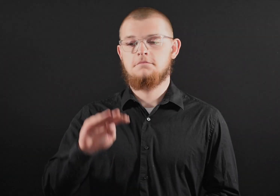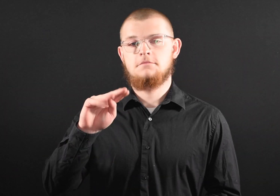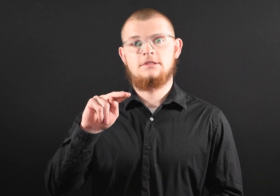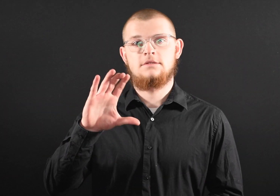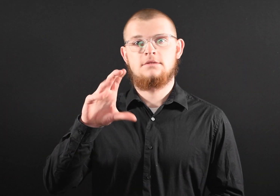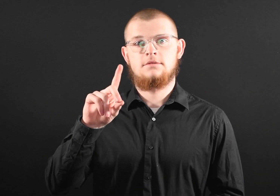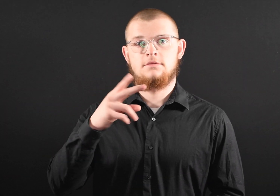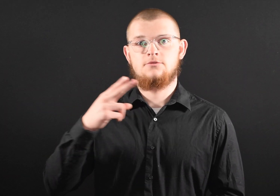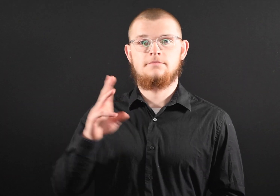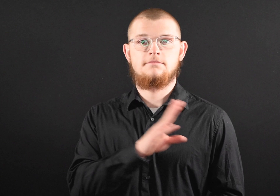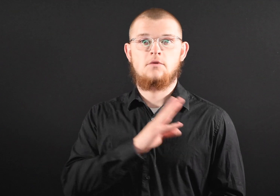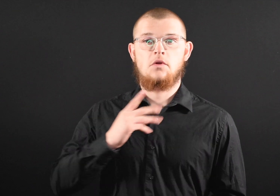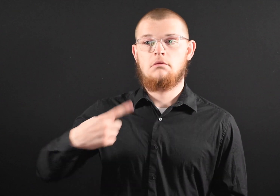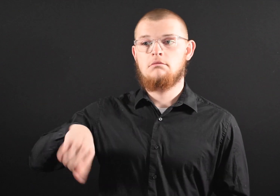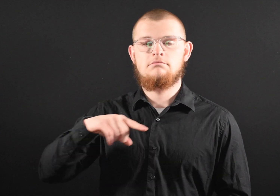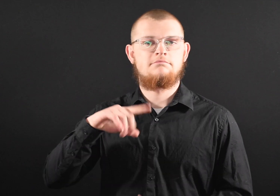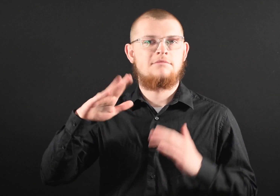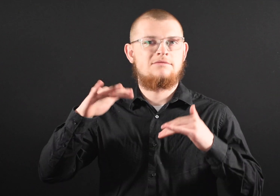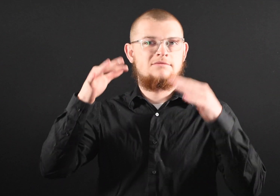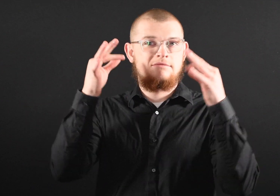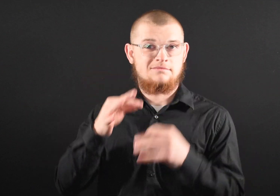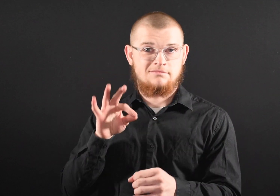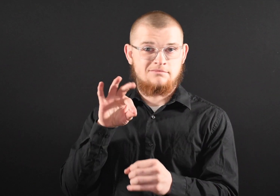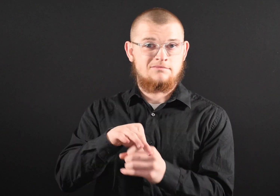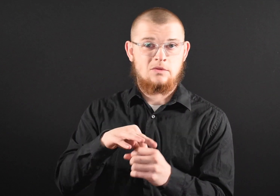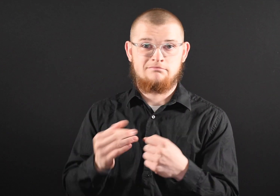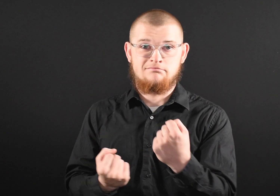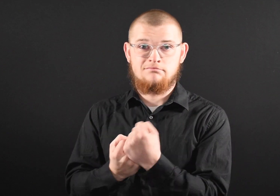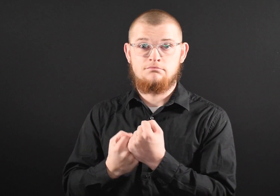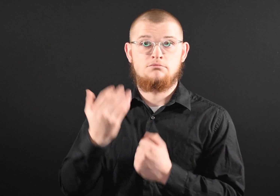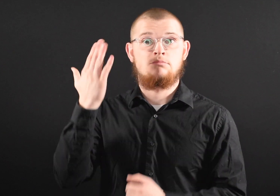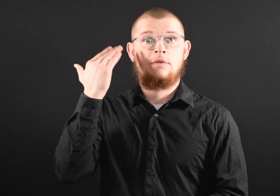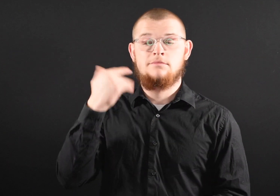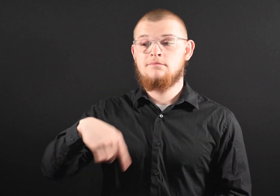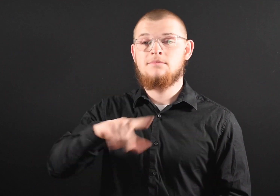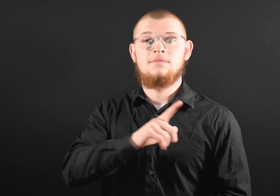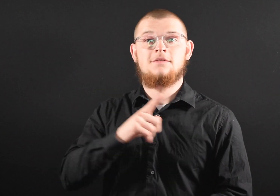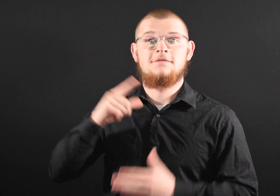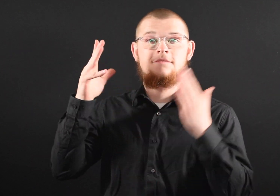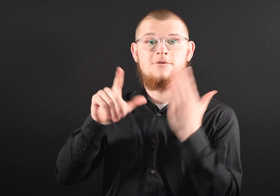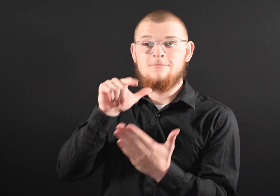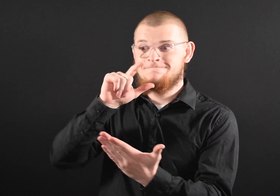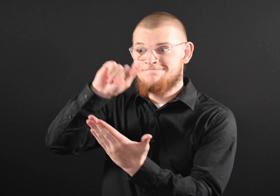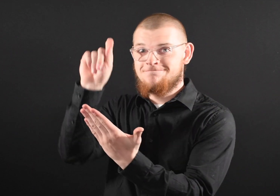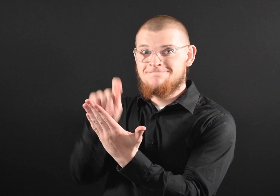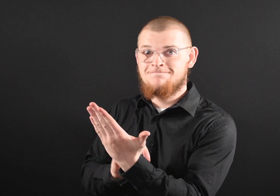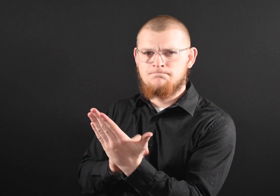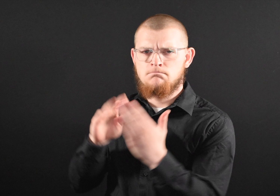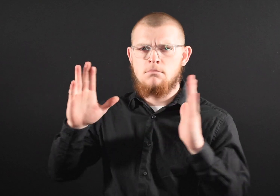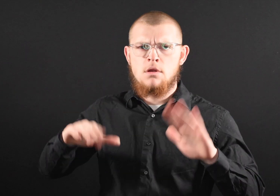MNCDHH’s board decided not to vote on if we should support this bill as it was clear that this was legislation drafted without